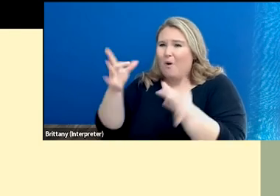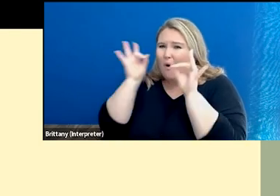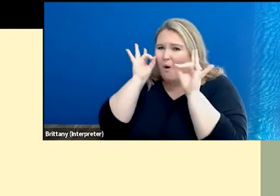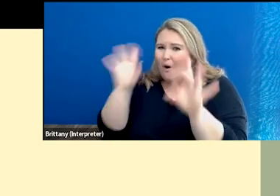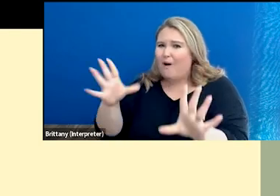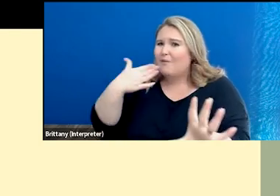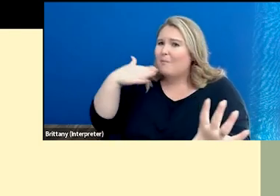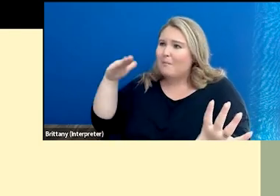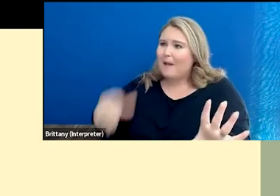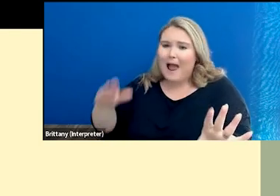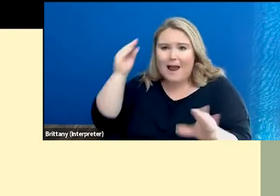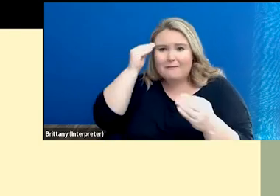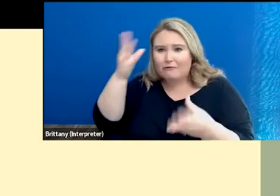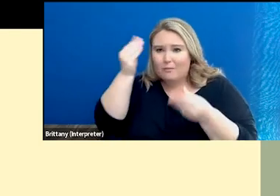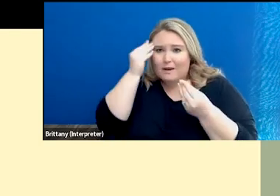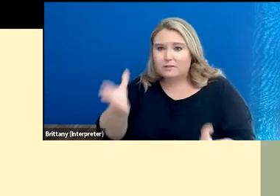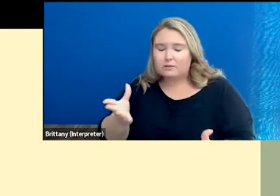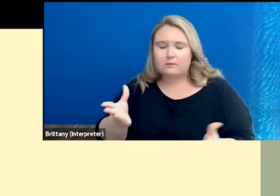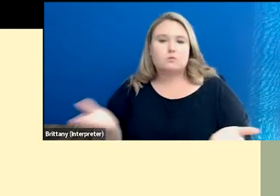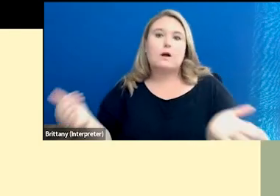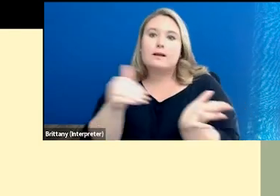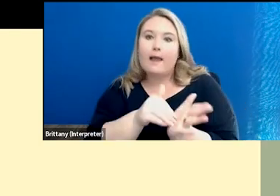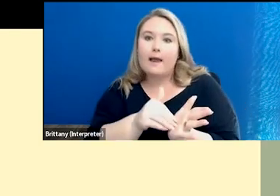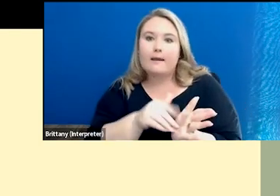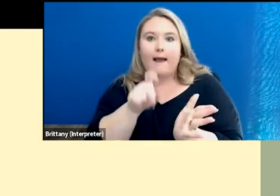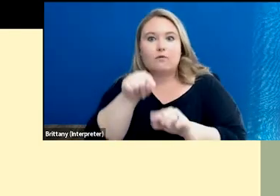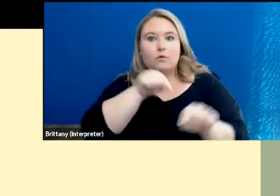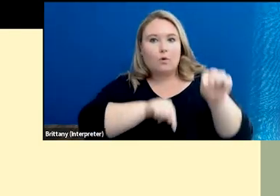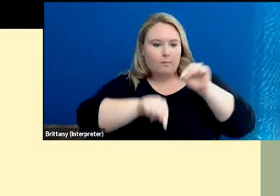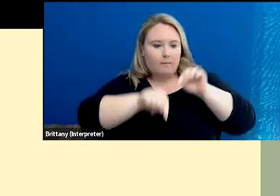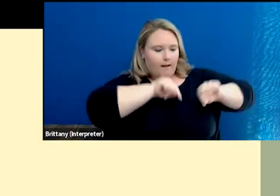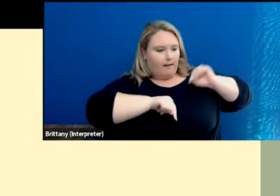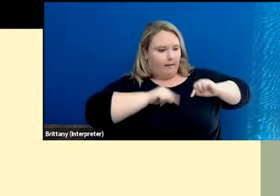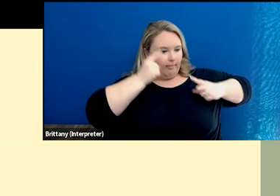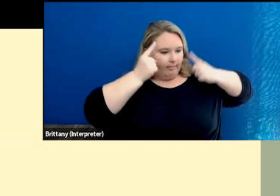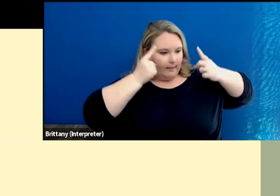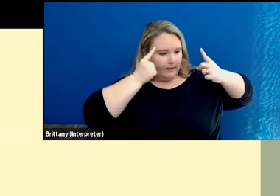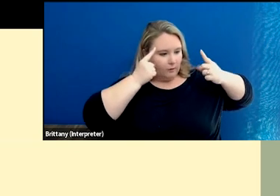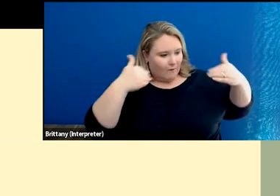So once again, they gotta think from the beginning, do I have an interpreter?